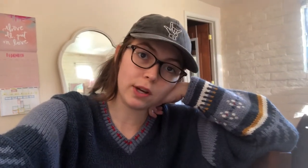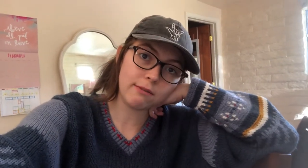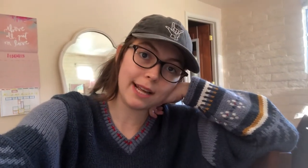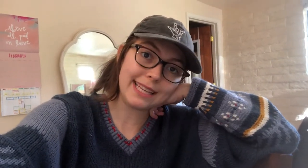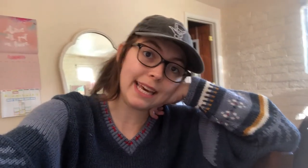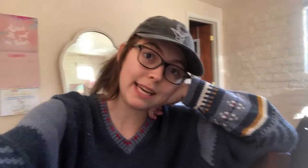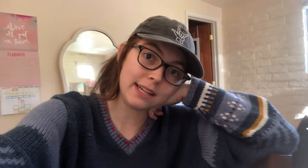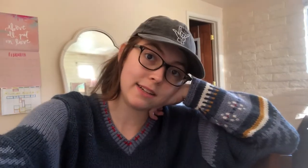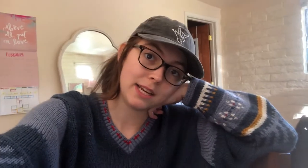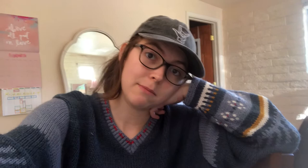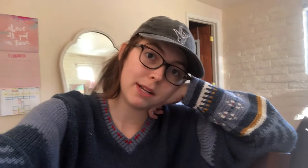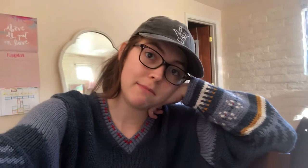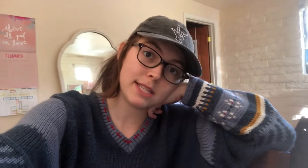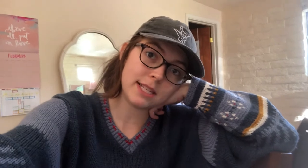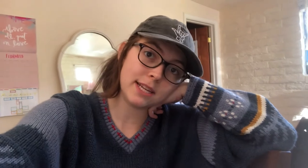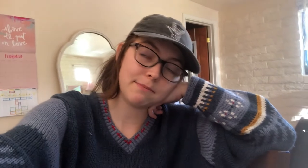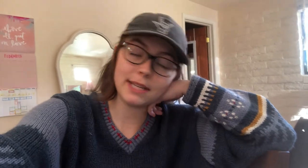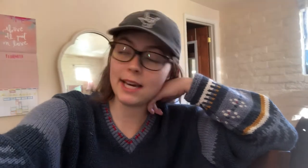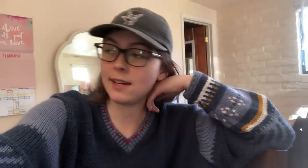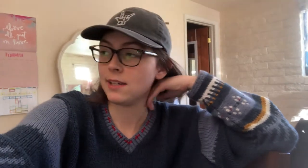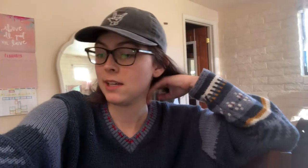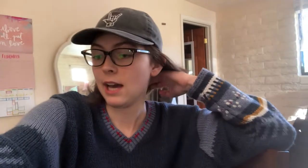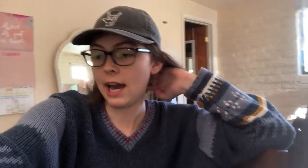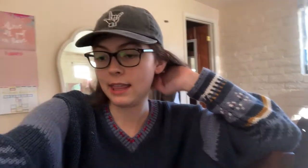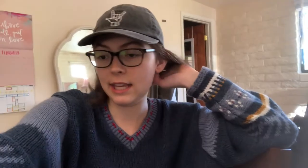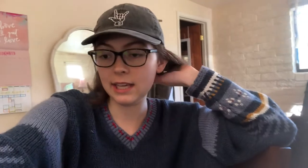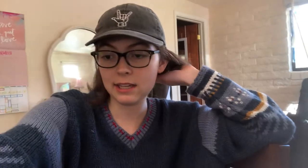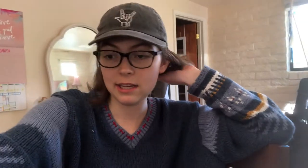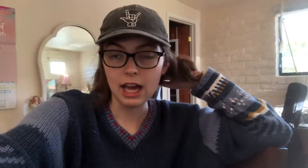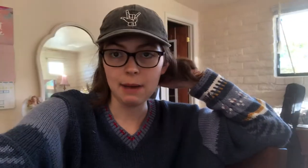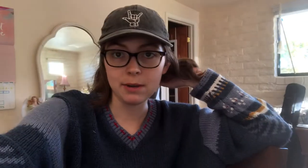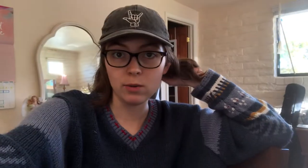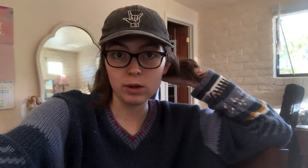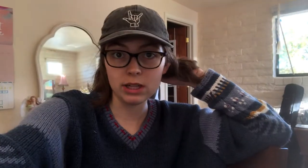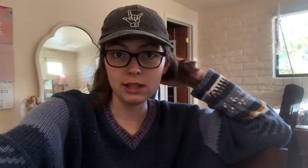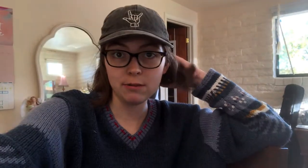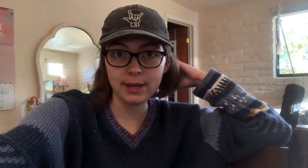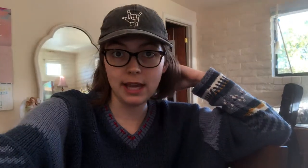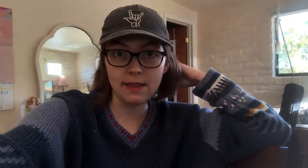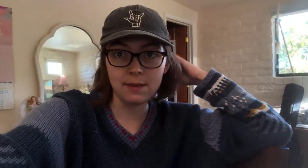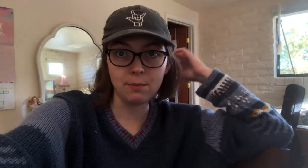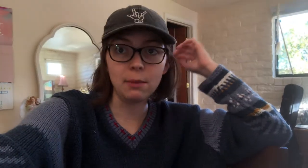when i can i miss it but yeah i think i'm gonna work a little bit and then probably